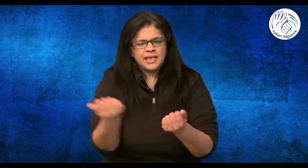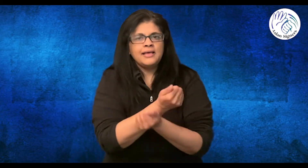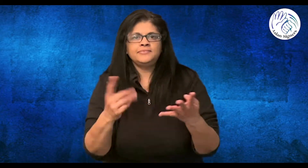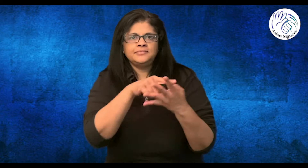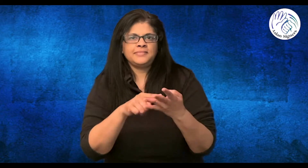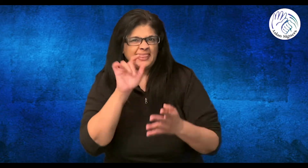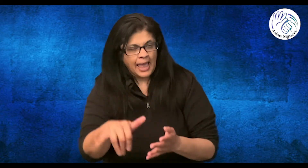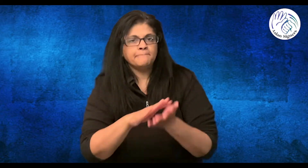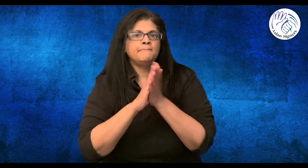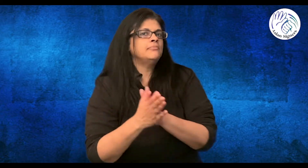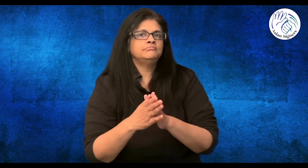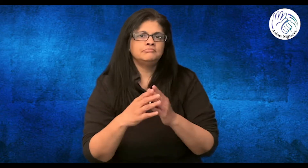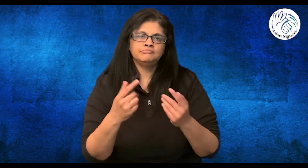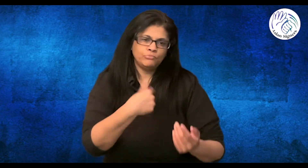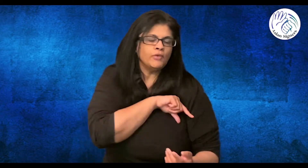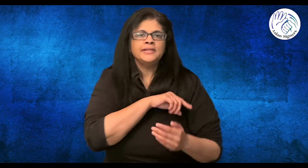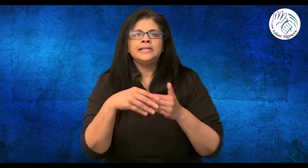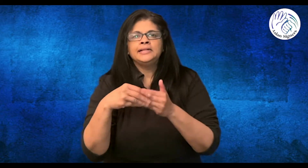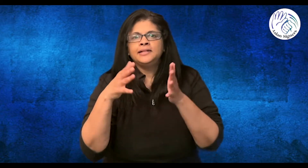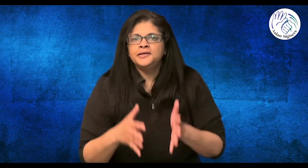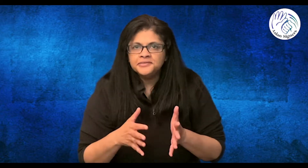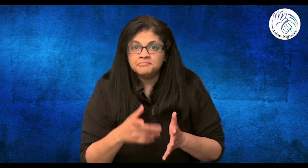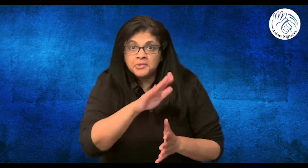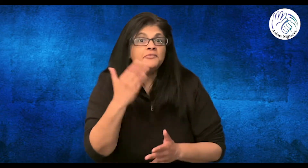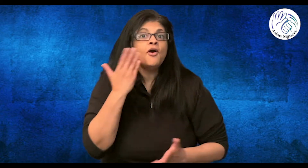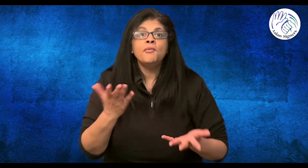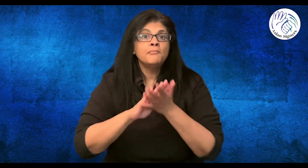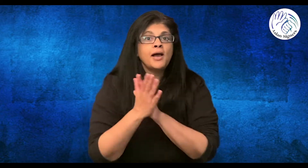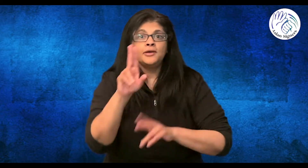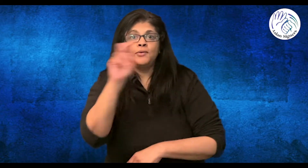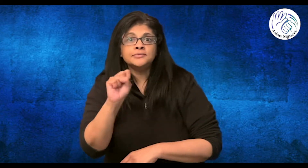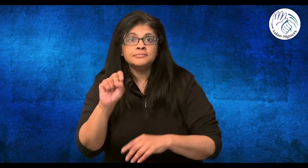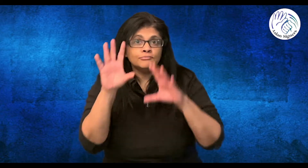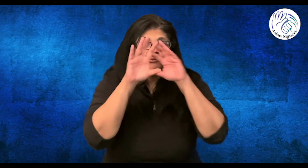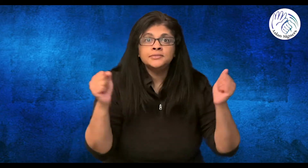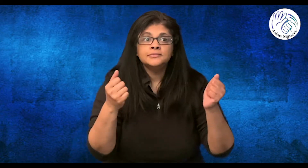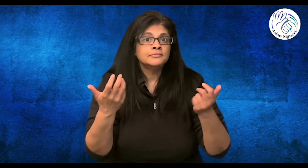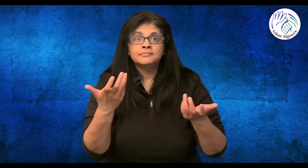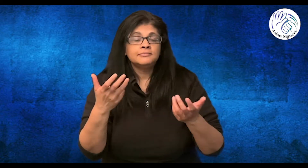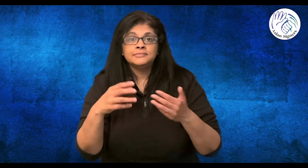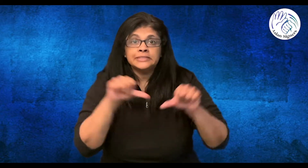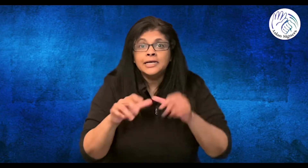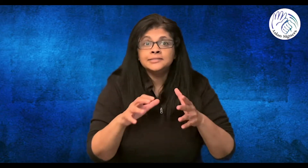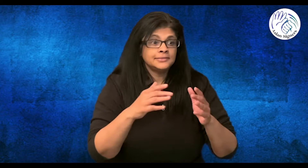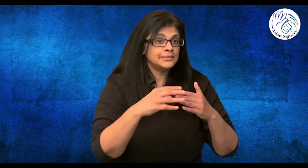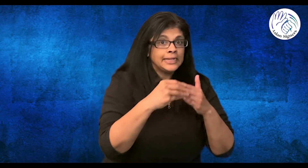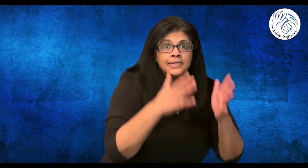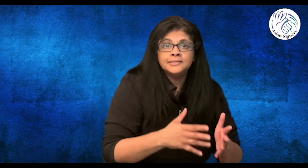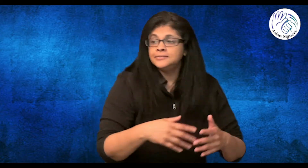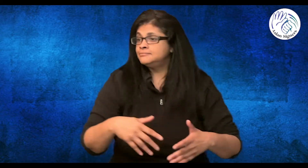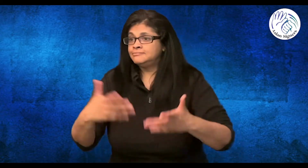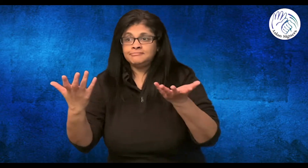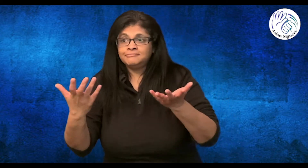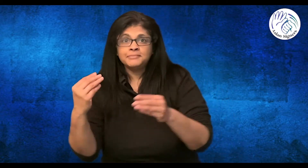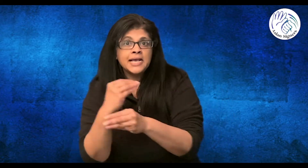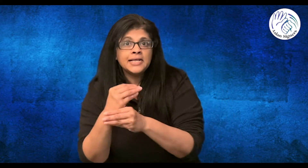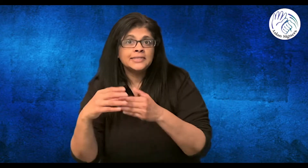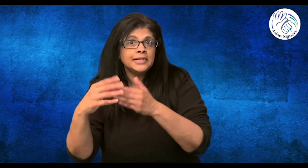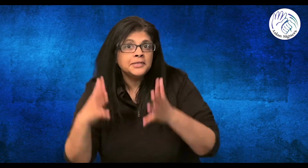for anyone who wants to become a good leader. Maybe some of you want to become the next US president, lead scientist, a lead mathematician,